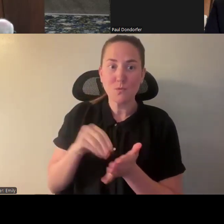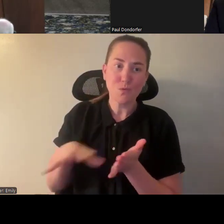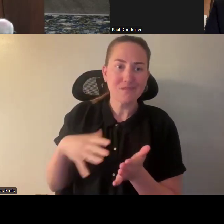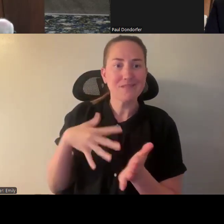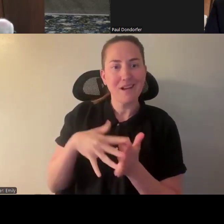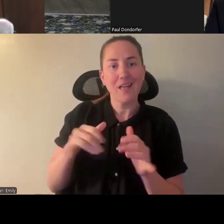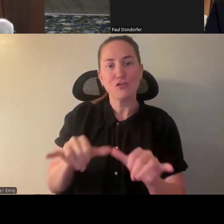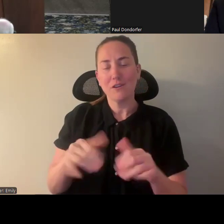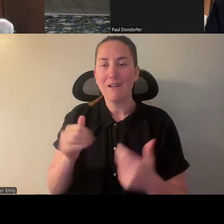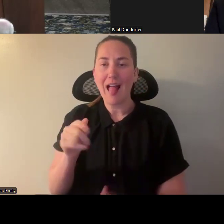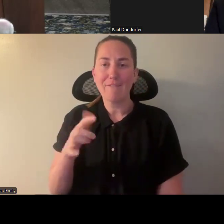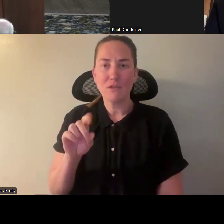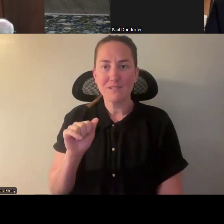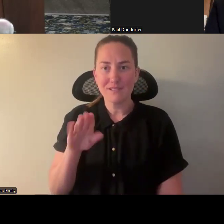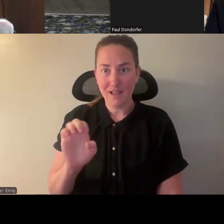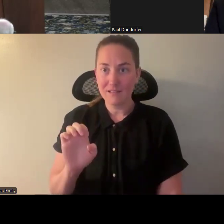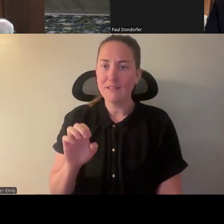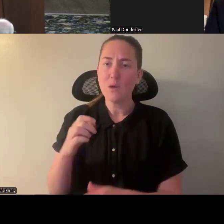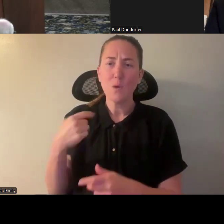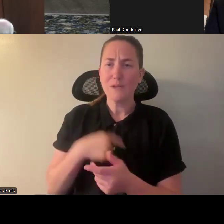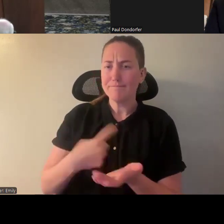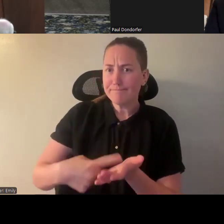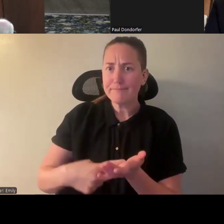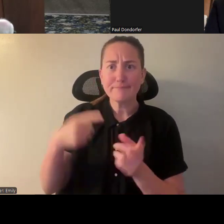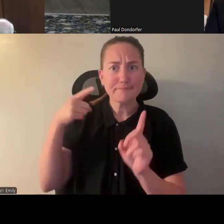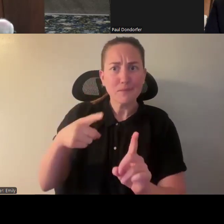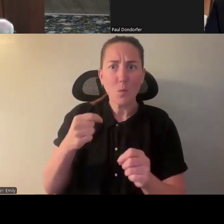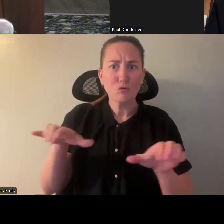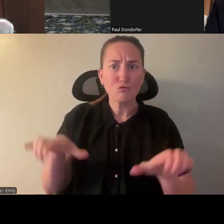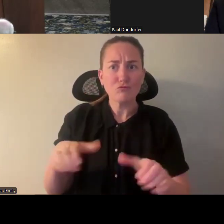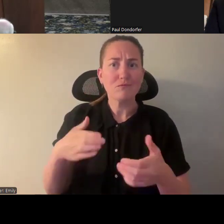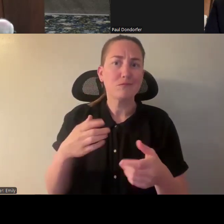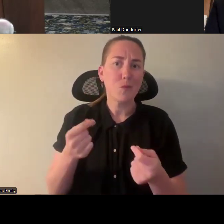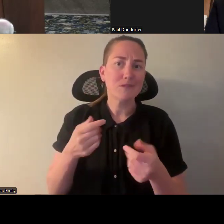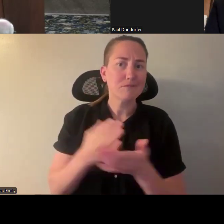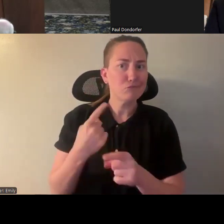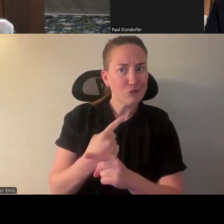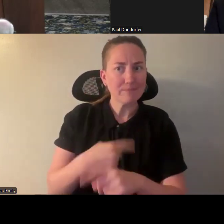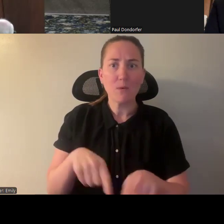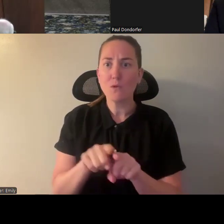tonight to talk about what's doing about what's right and about standing up for one another You